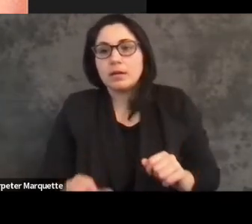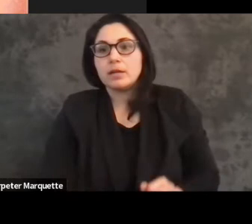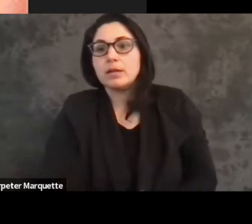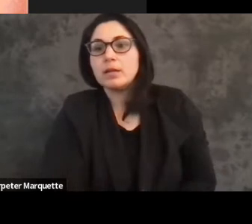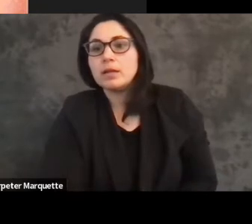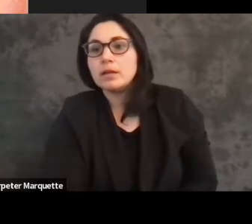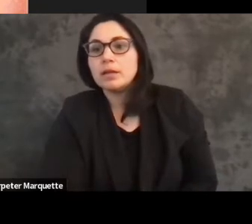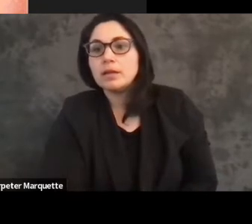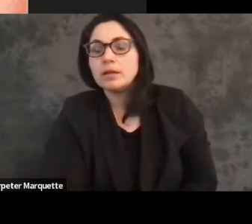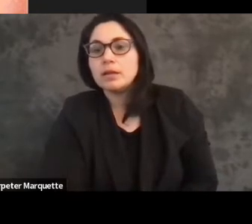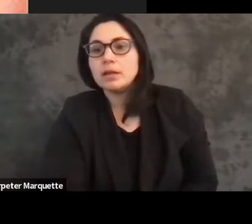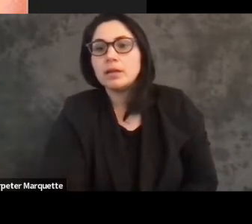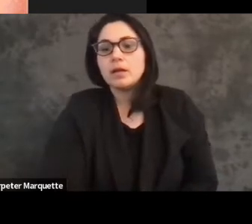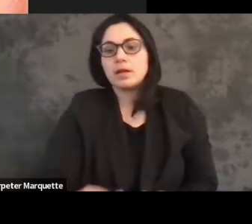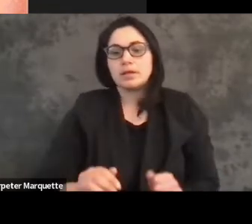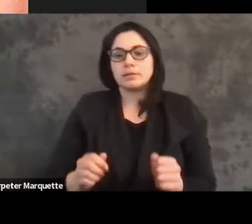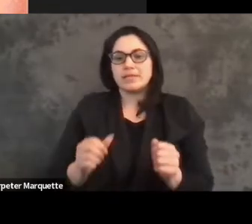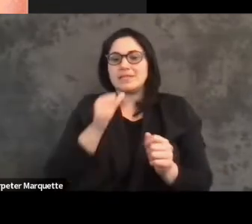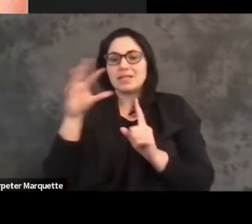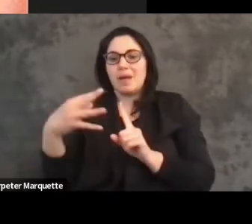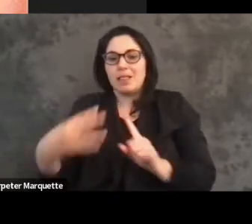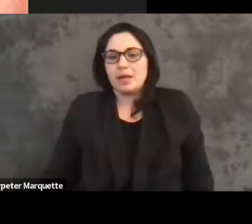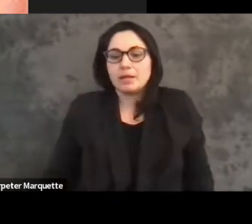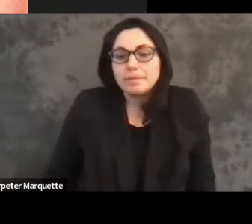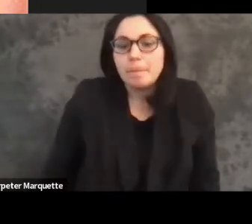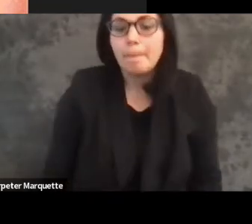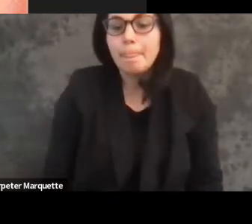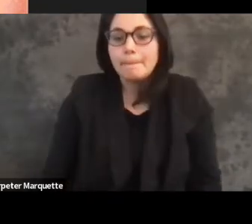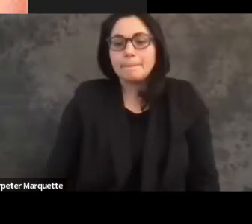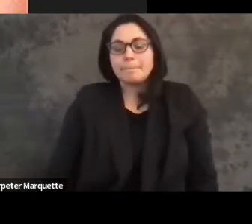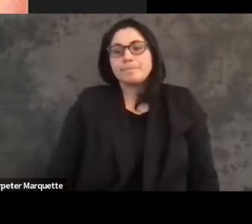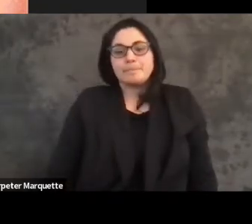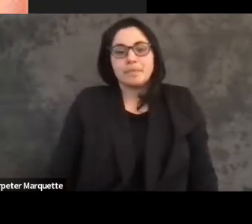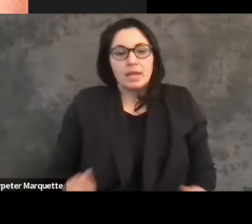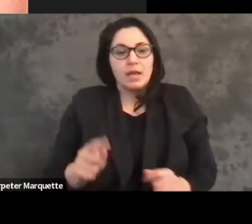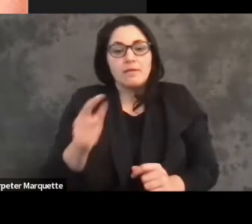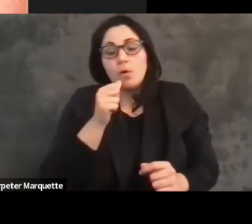vested interests or the least affected to push forward to erase our losses, commercialize